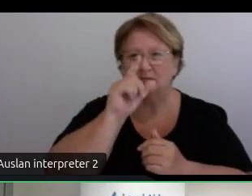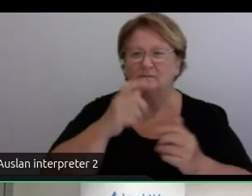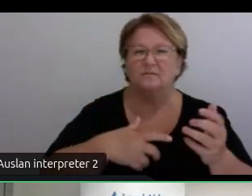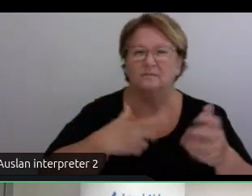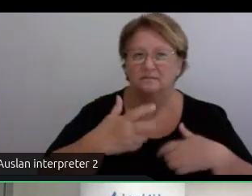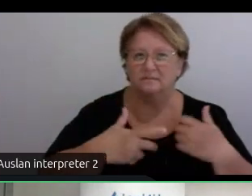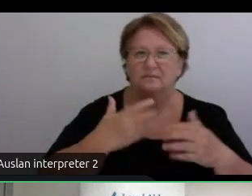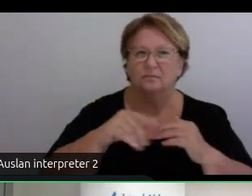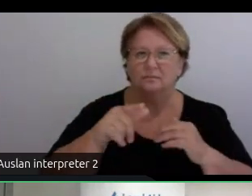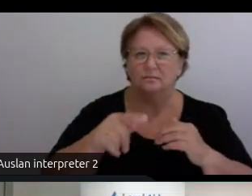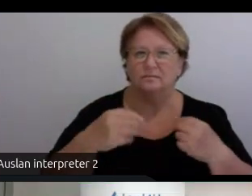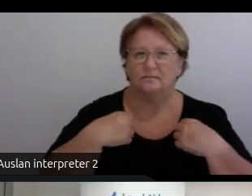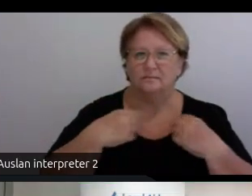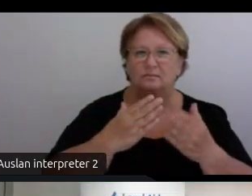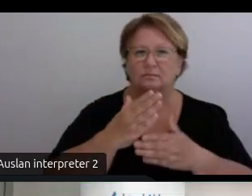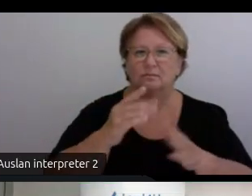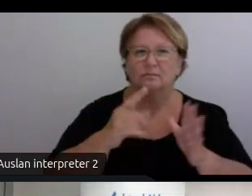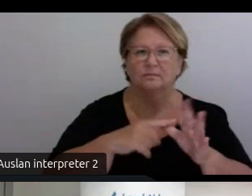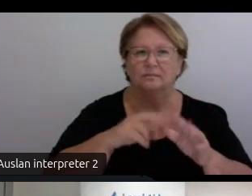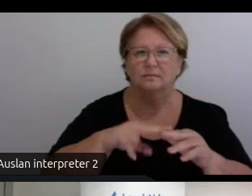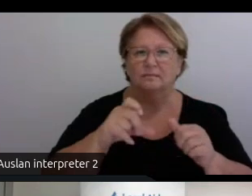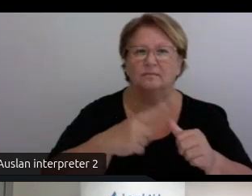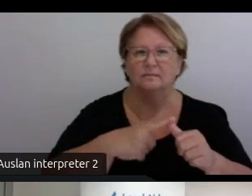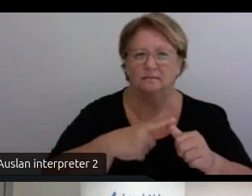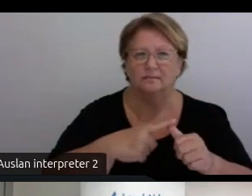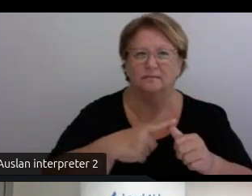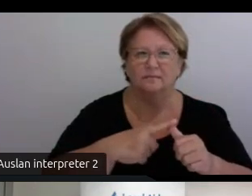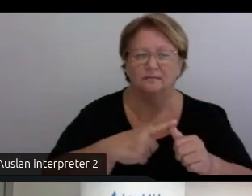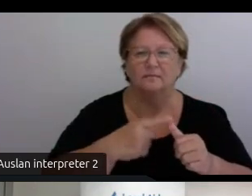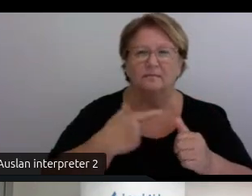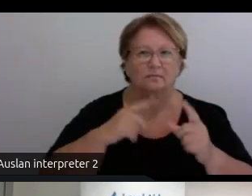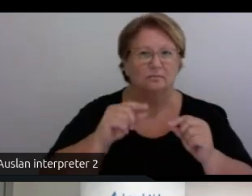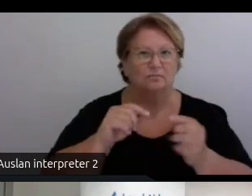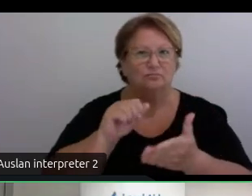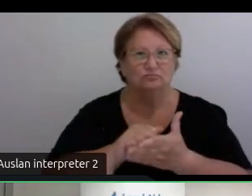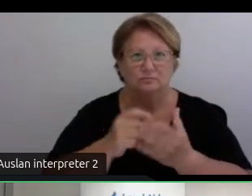complain about these companies through AFCA, I think where they're doing the wrong thing. I think